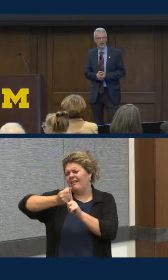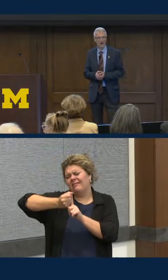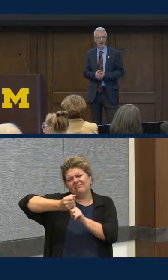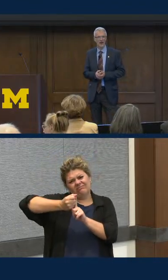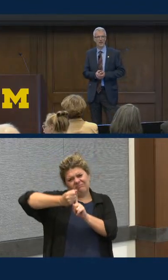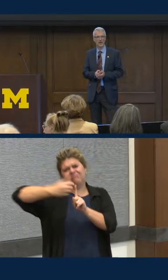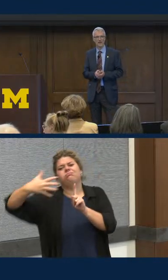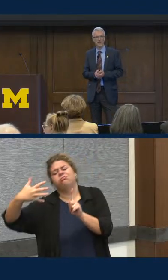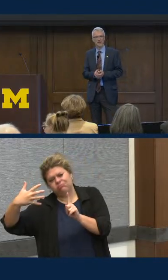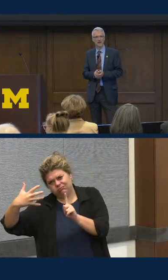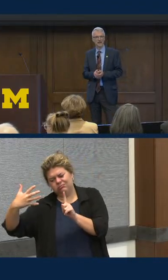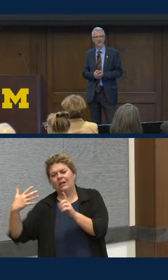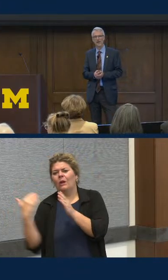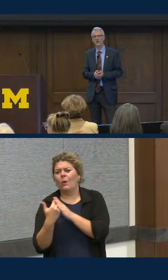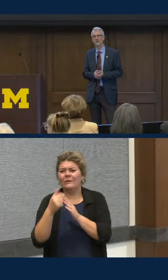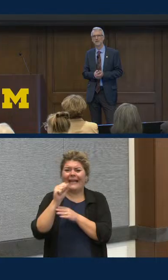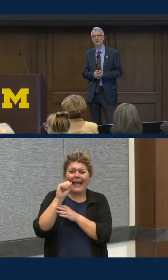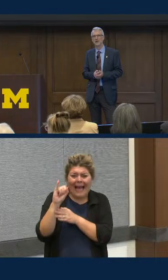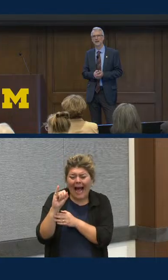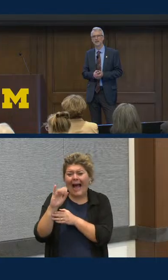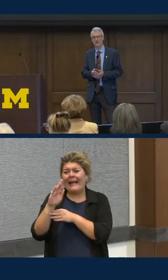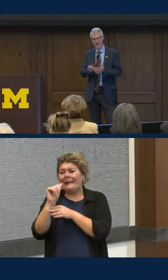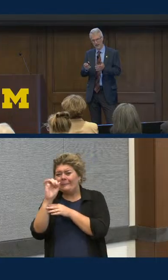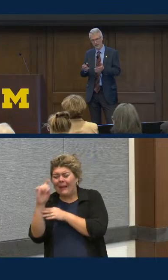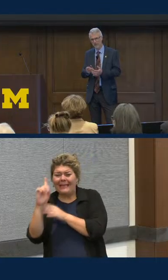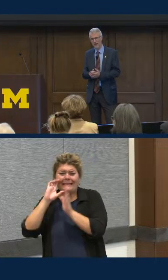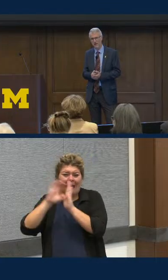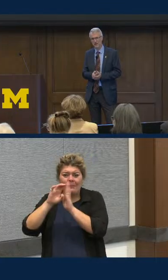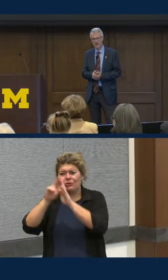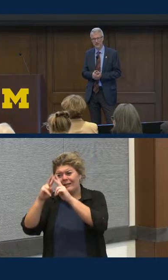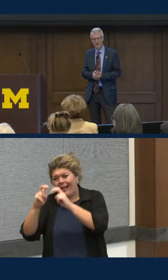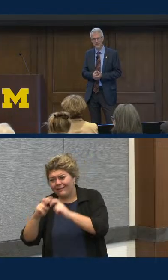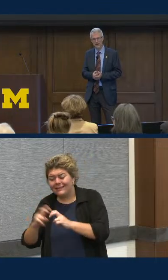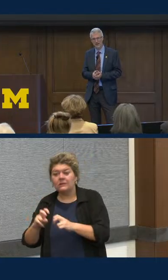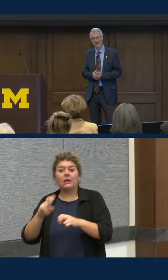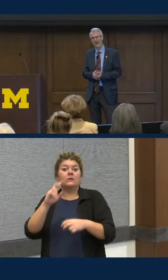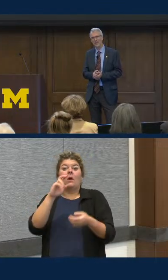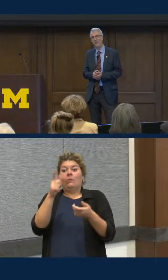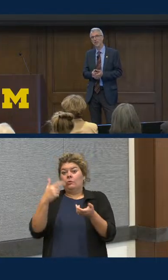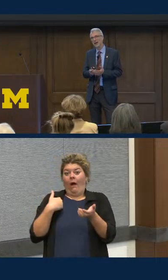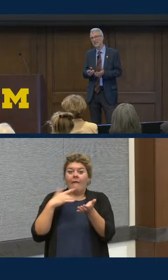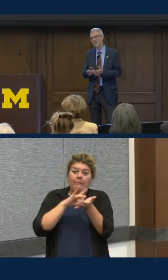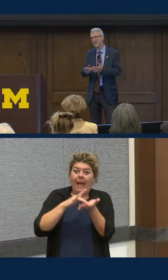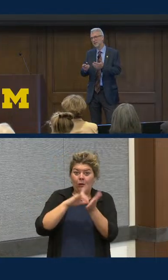image classification, image